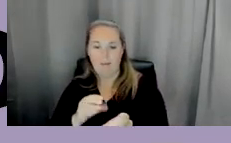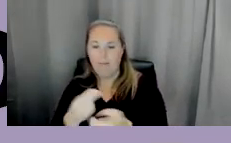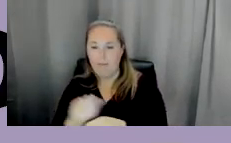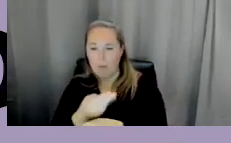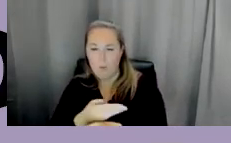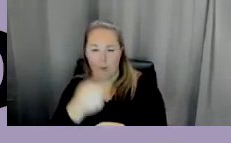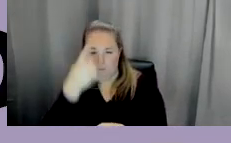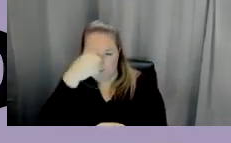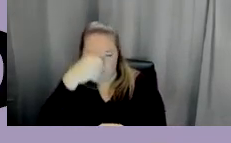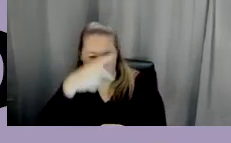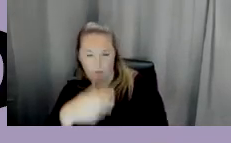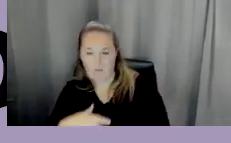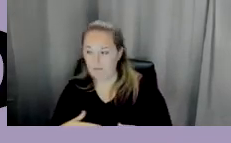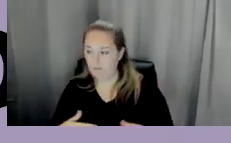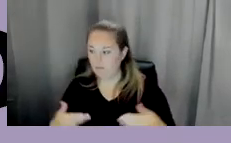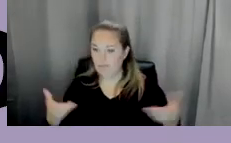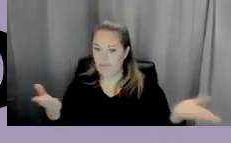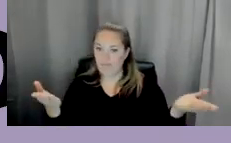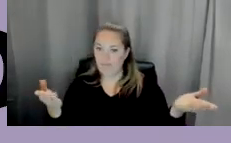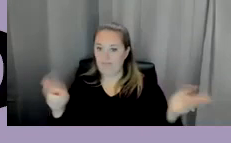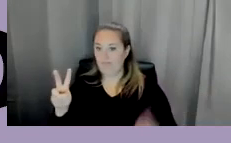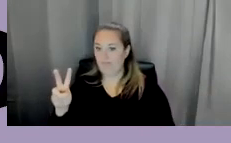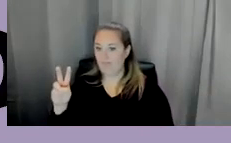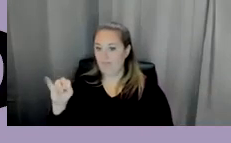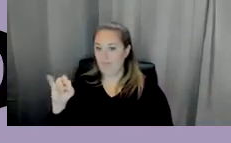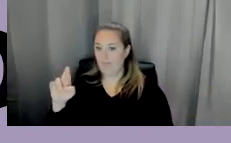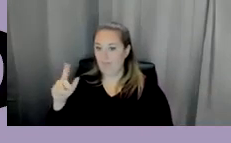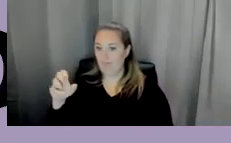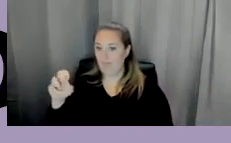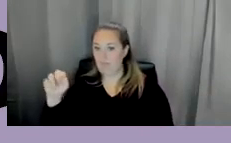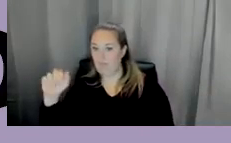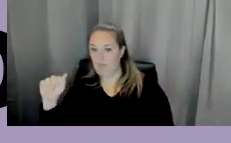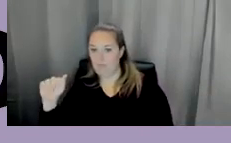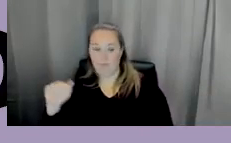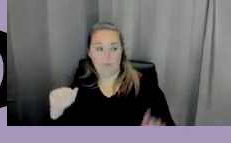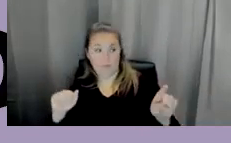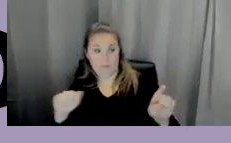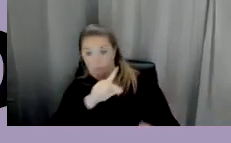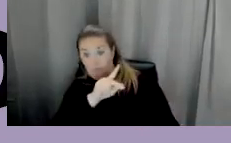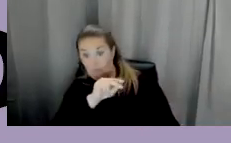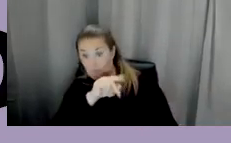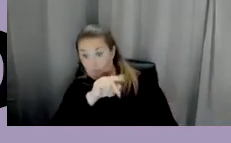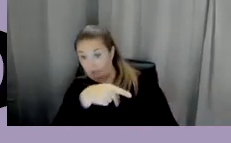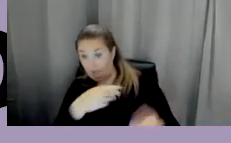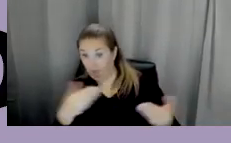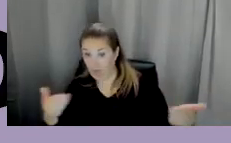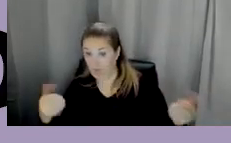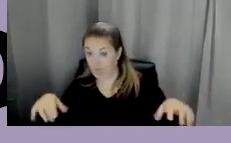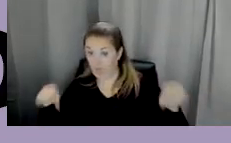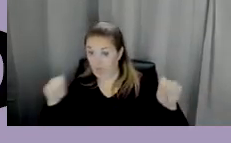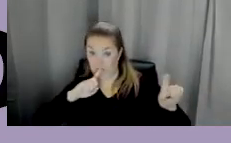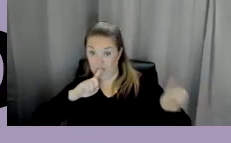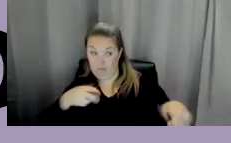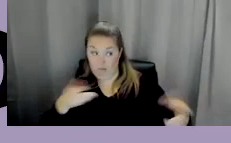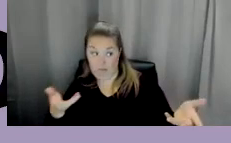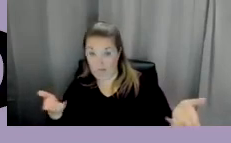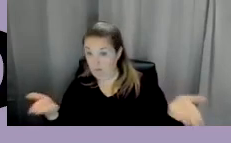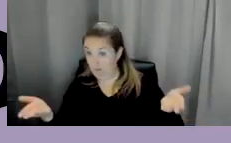TWO QUESTIONS IN THE Q&A. WILL ASKED WHAT ARE THE LIMITATIONS